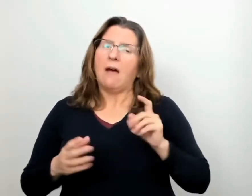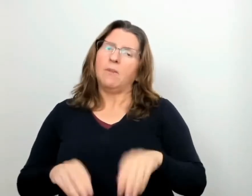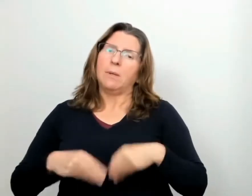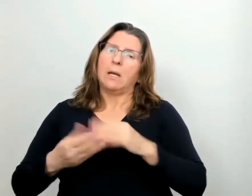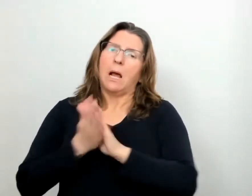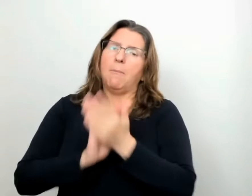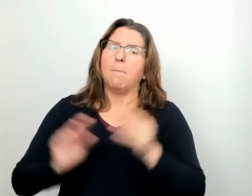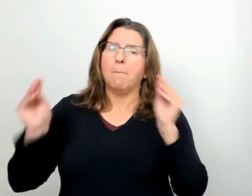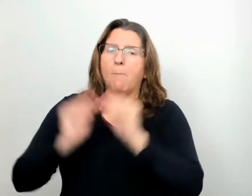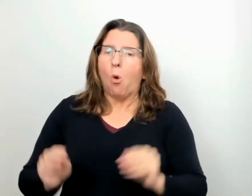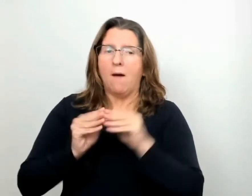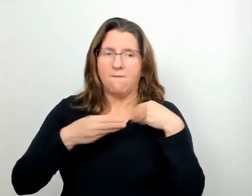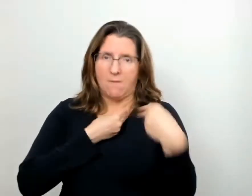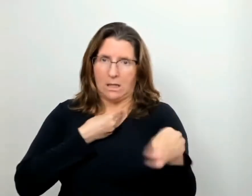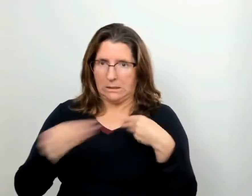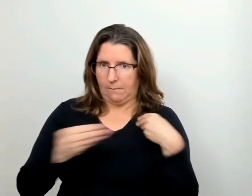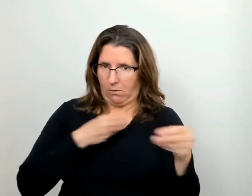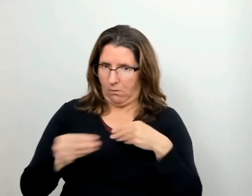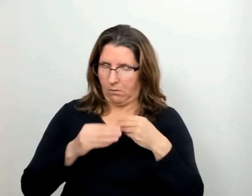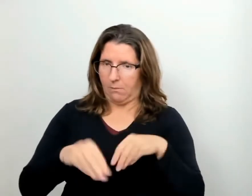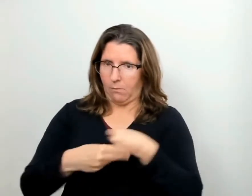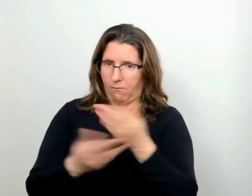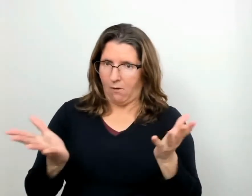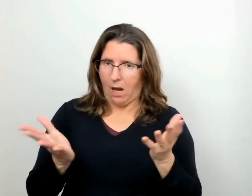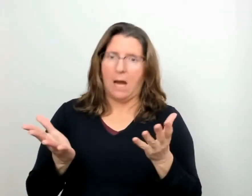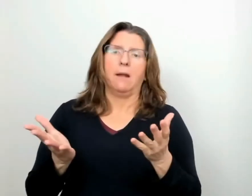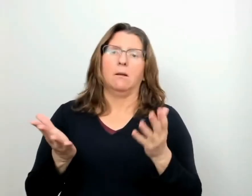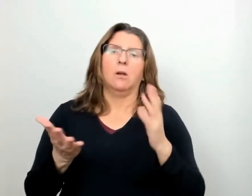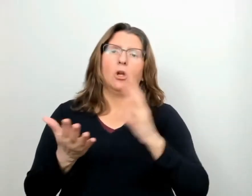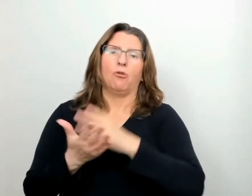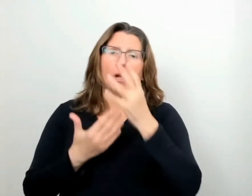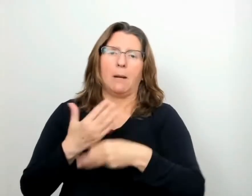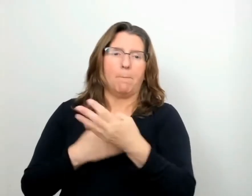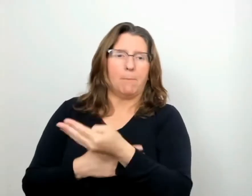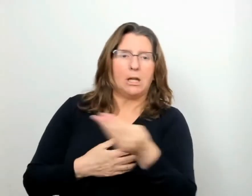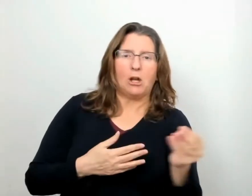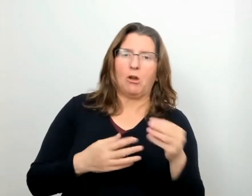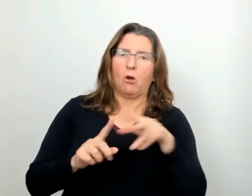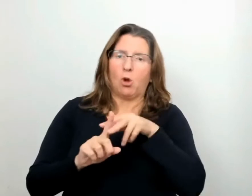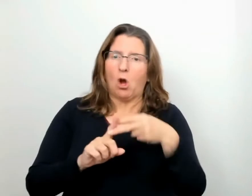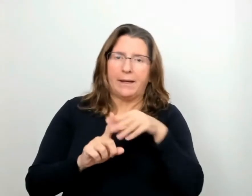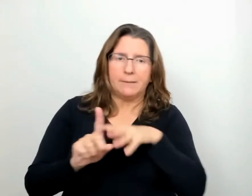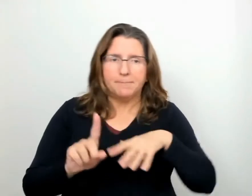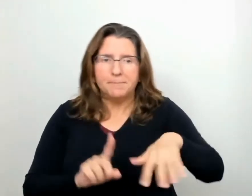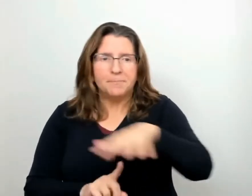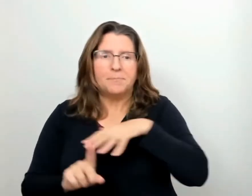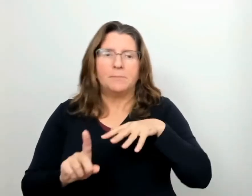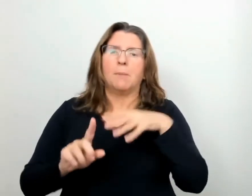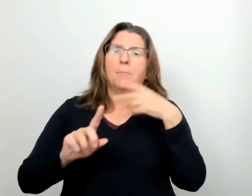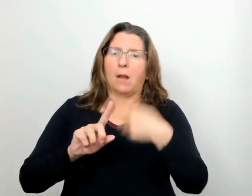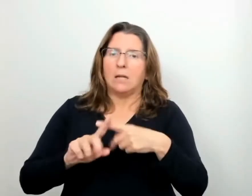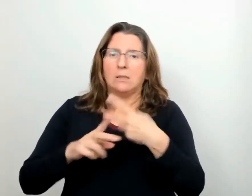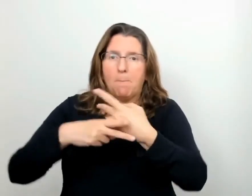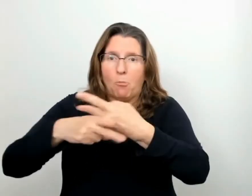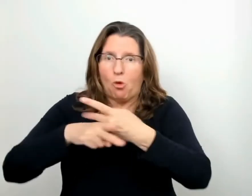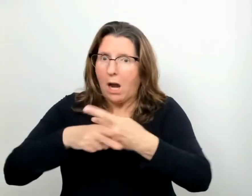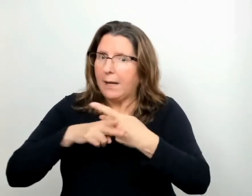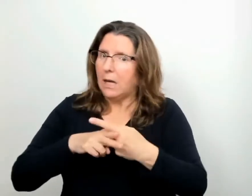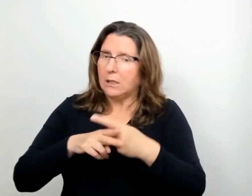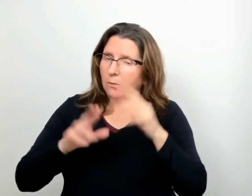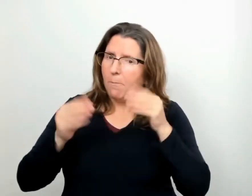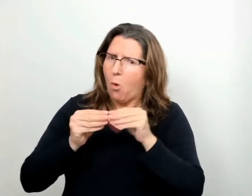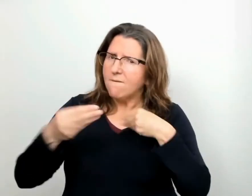Instruction incorporates flexible material, methods, content, products and processes.